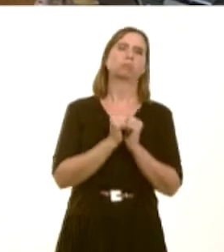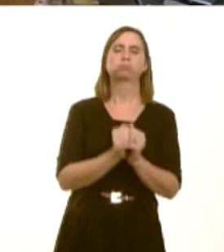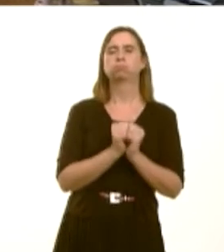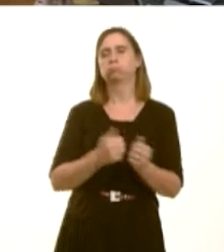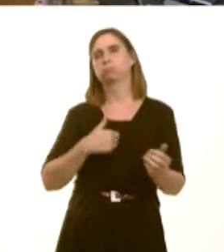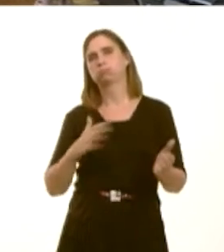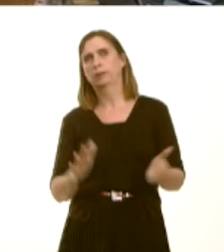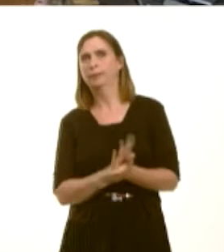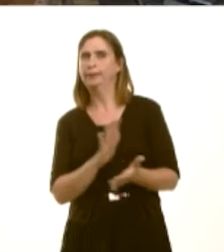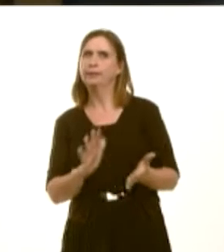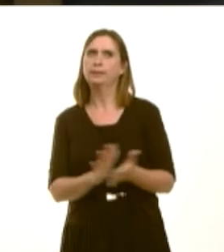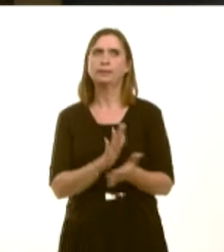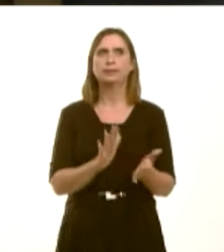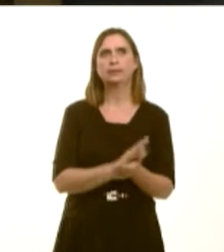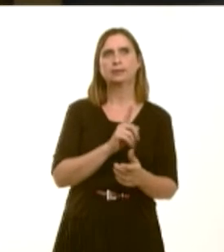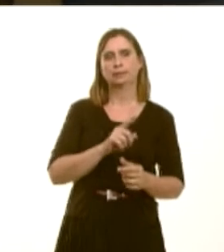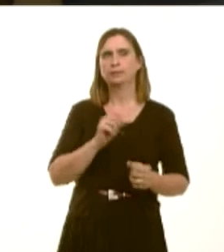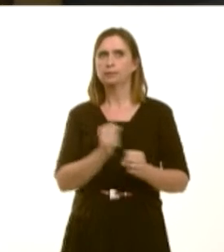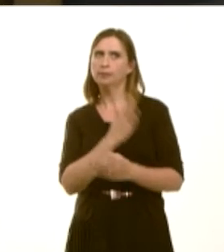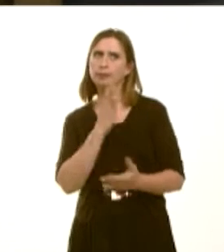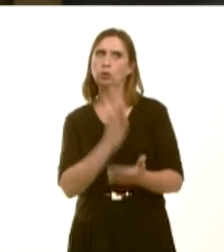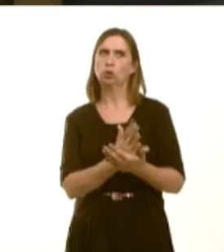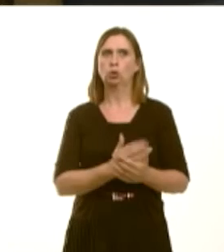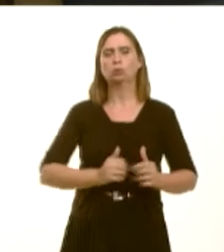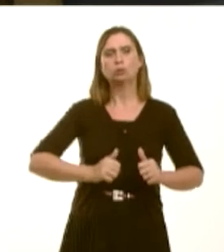of ensuring that quality housing is available for all?